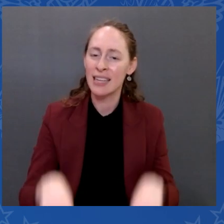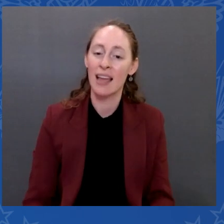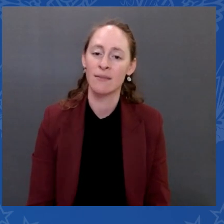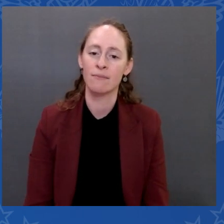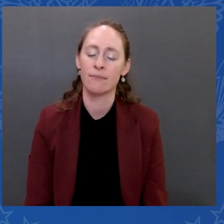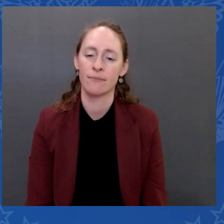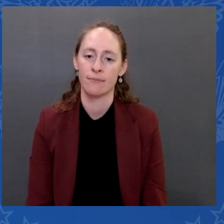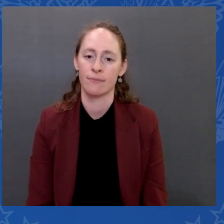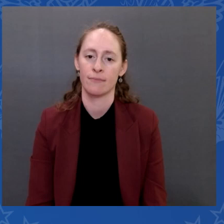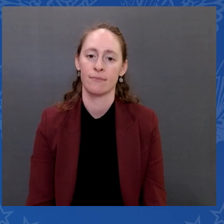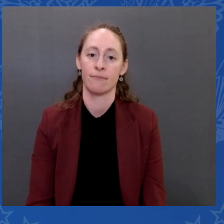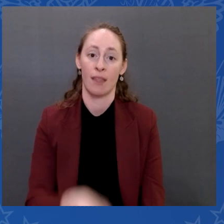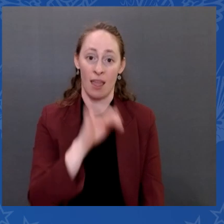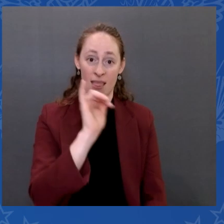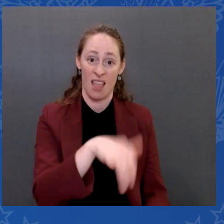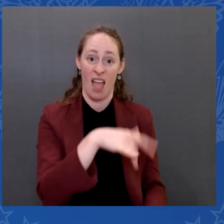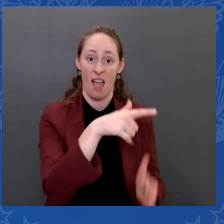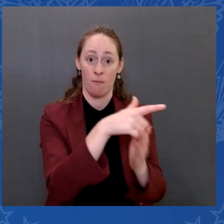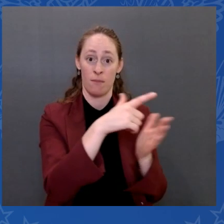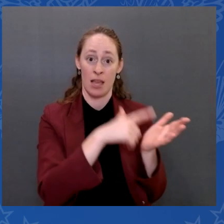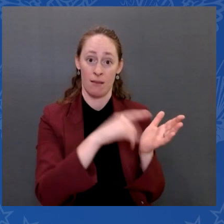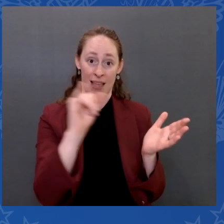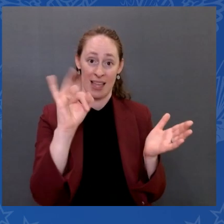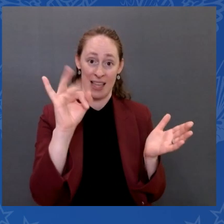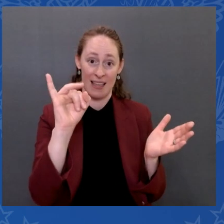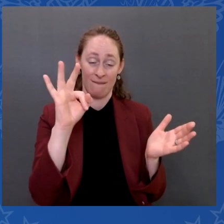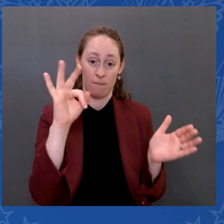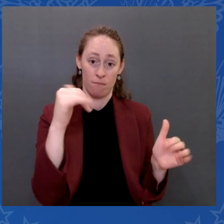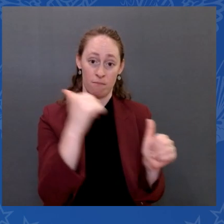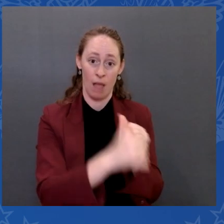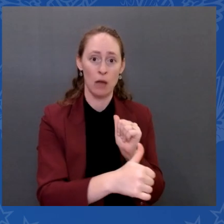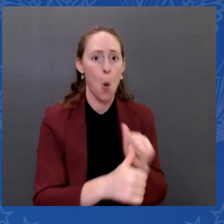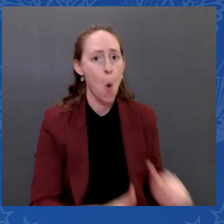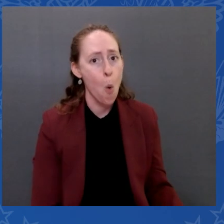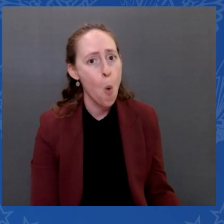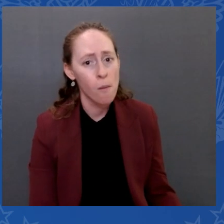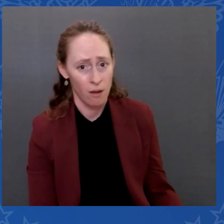to actually moving on to the field and helping U- -- the U.S. manufacturers compete.